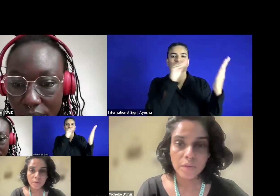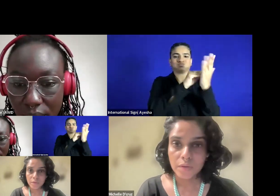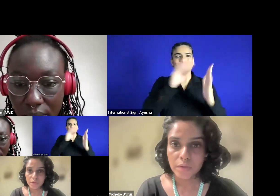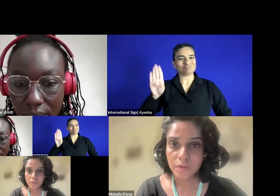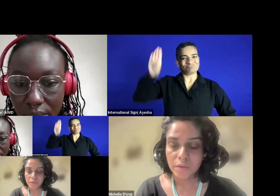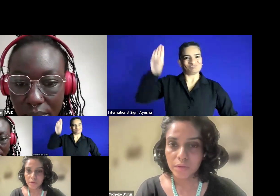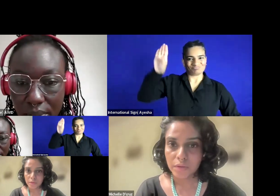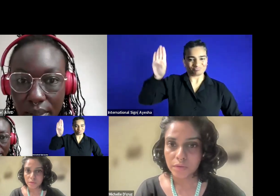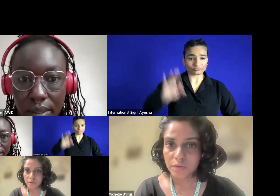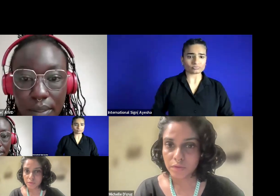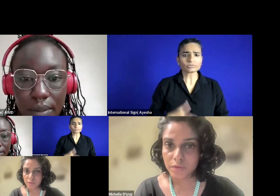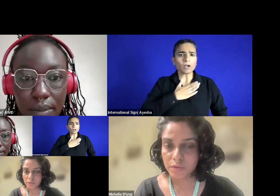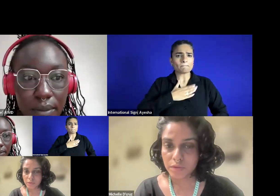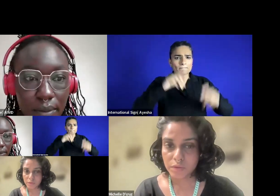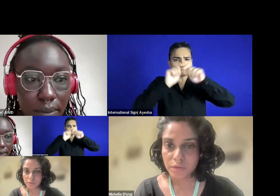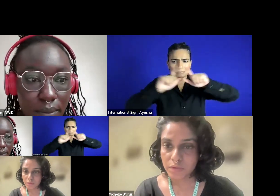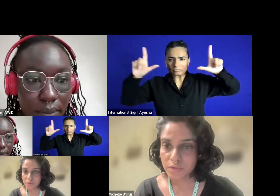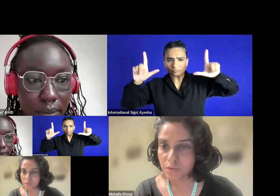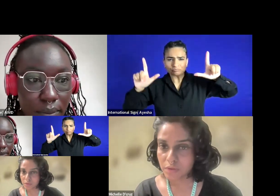Just,